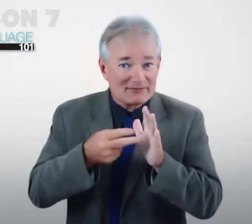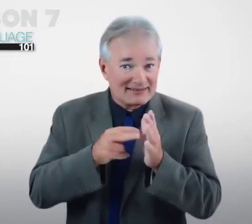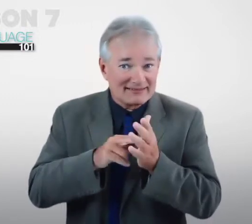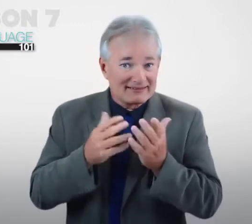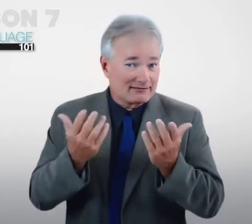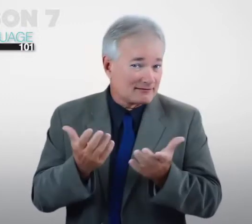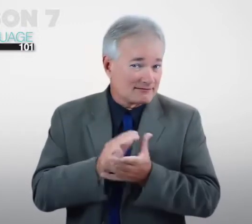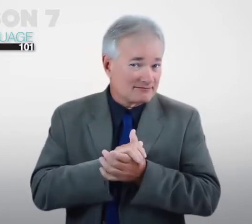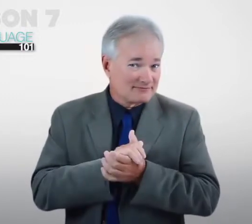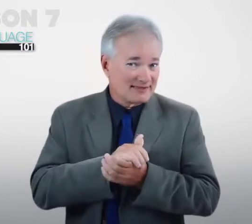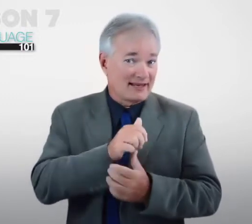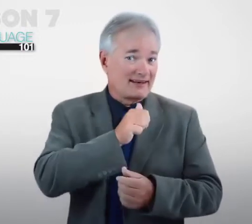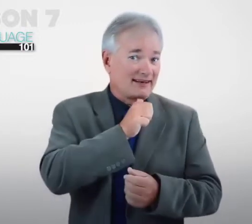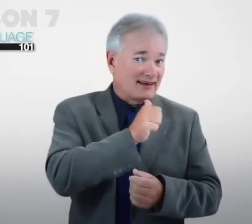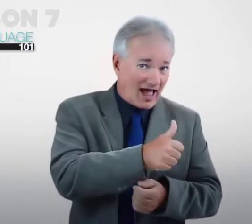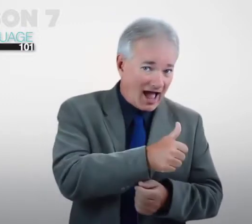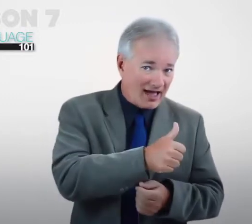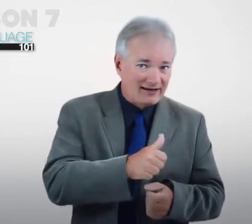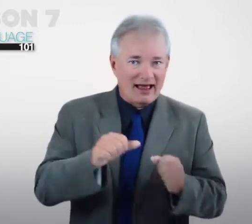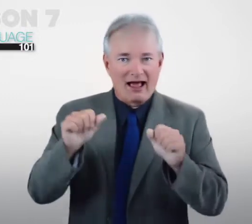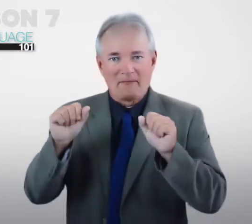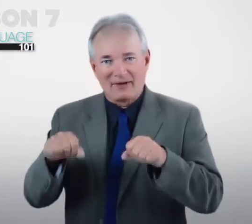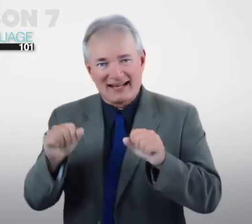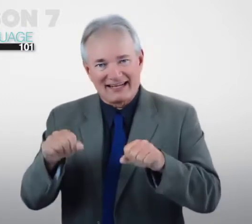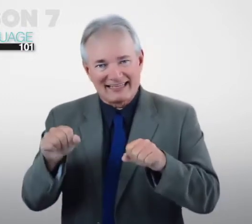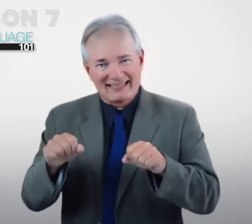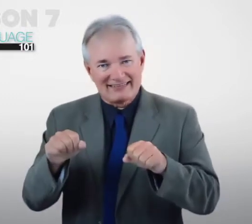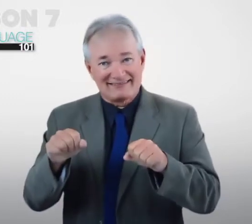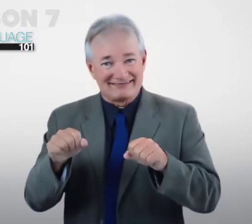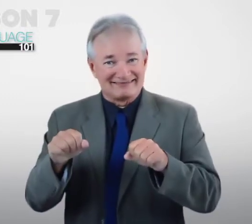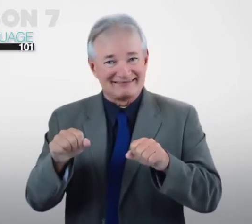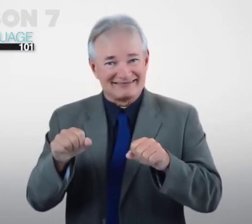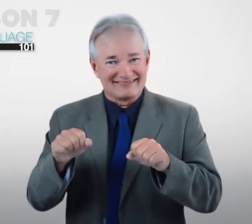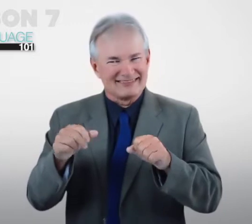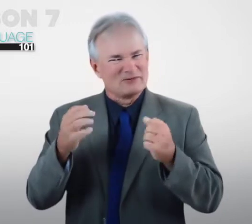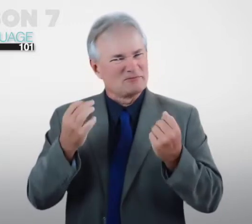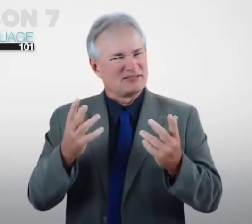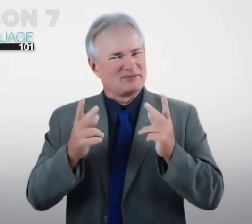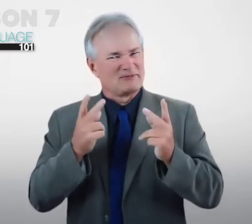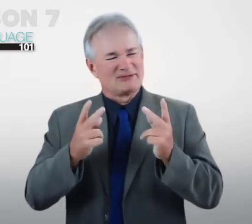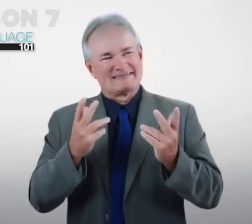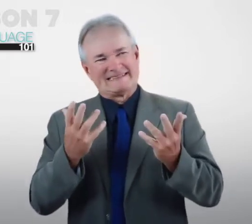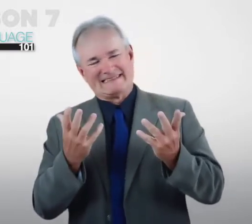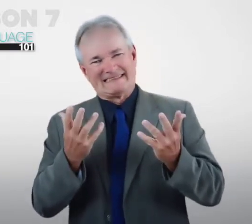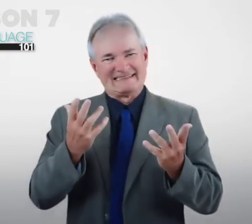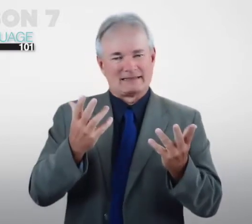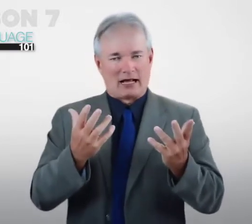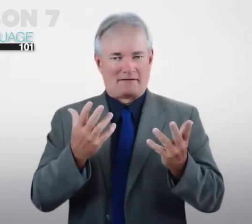what does it even mean? Not able. Not ability.